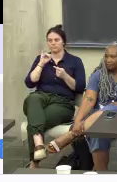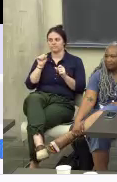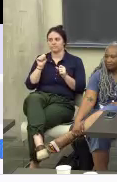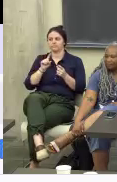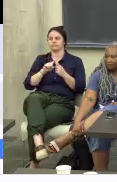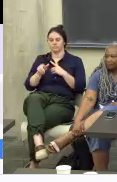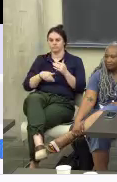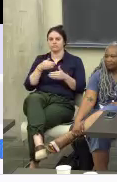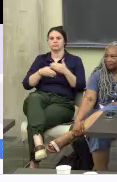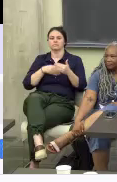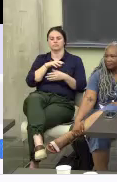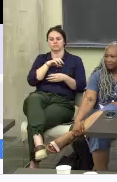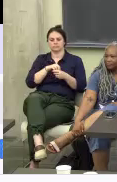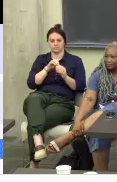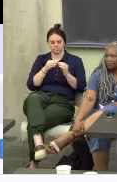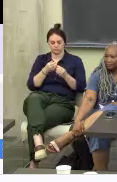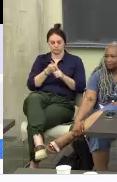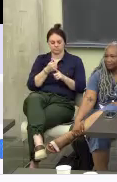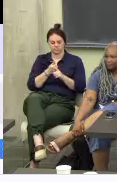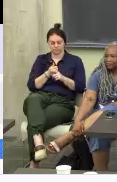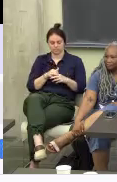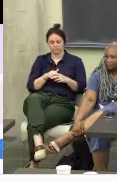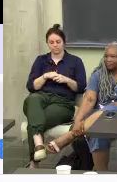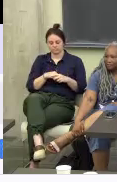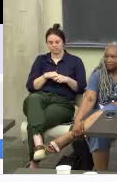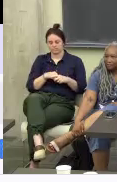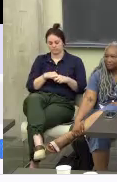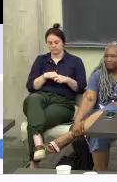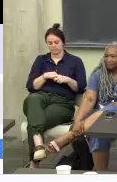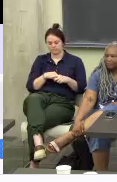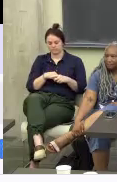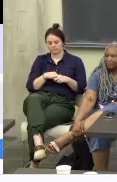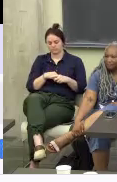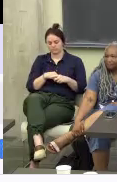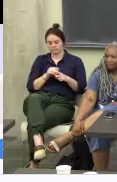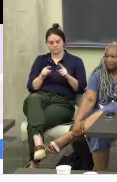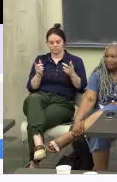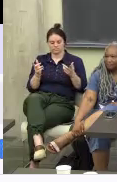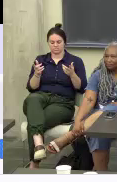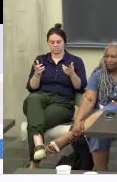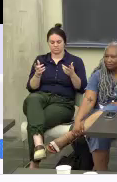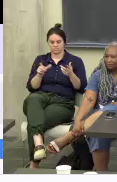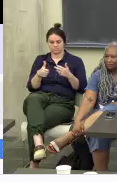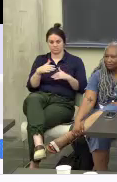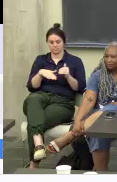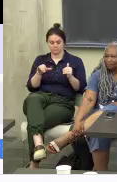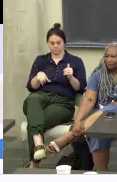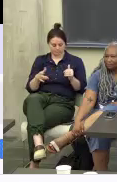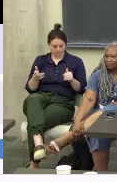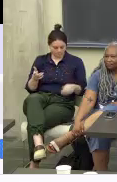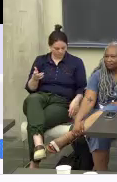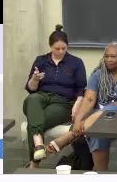lot of progress within those organizations. But… you know barring that, I feel like we